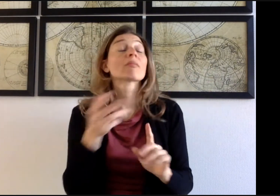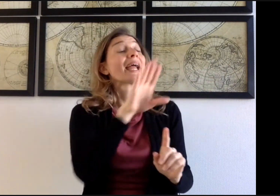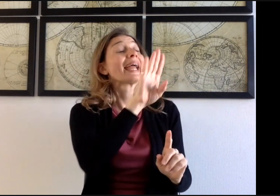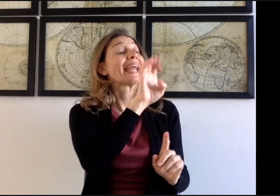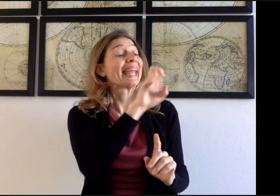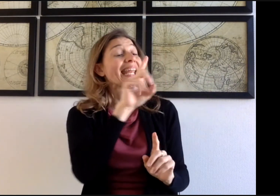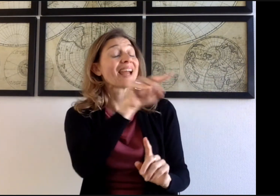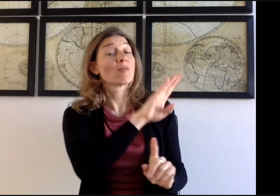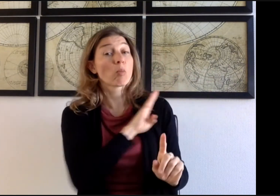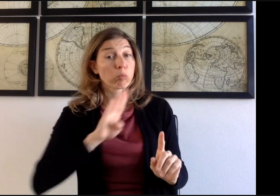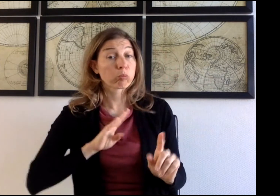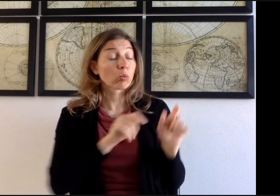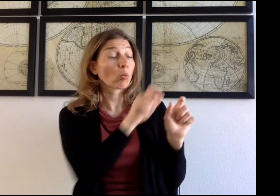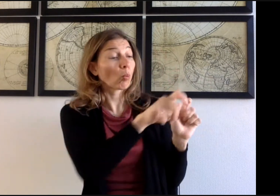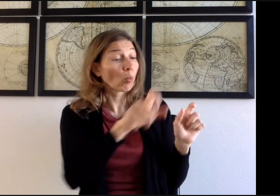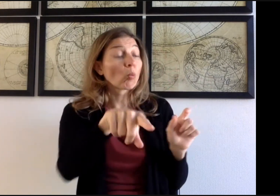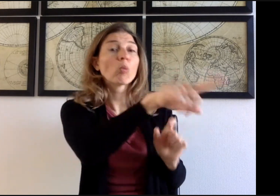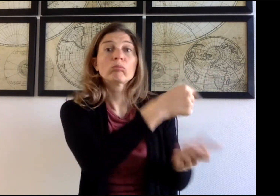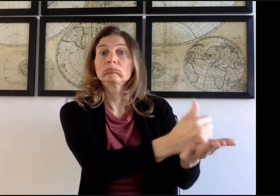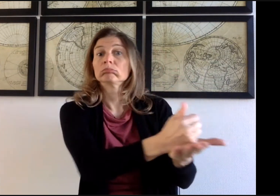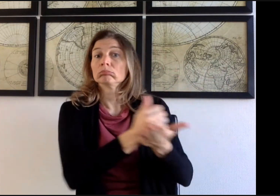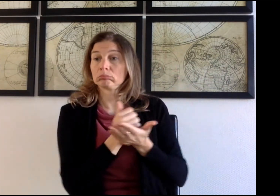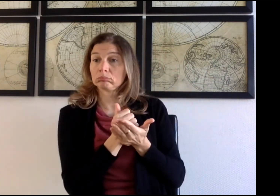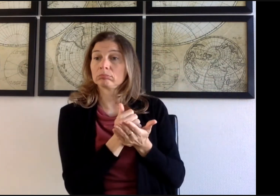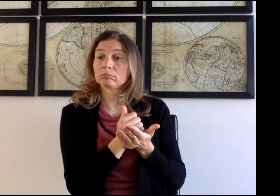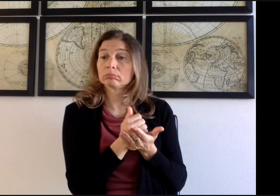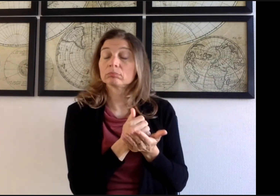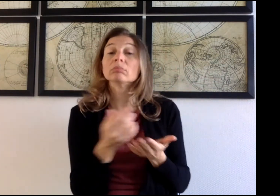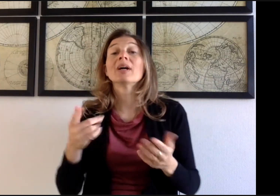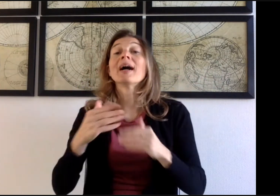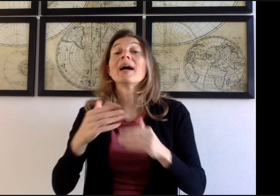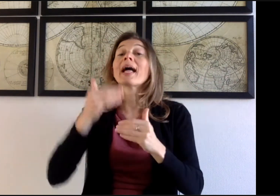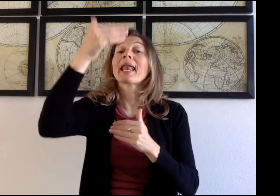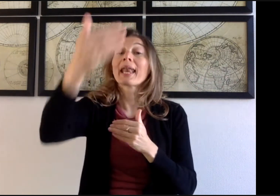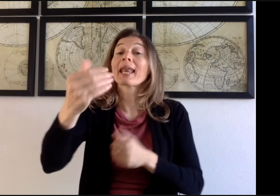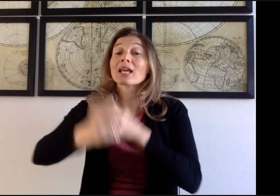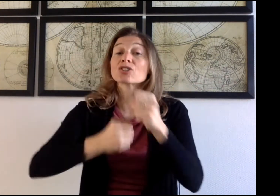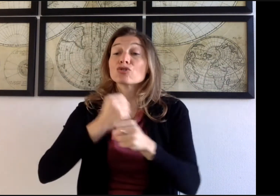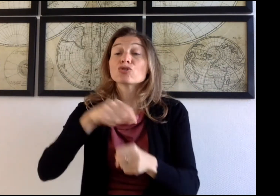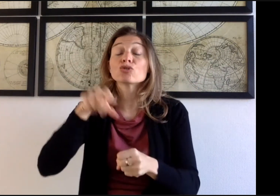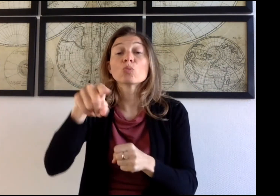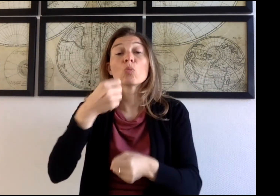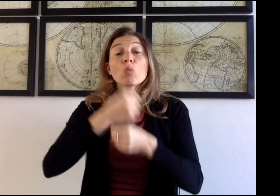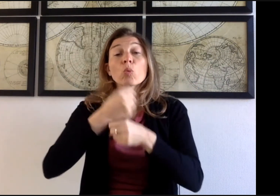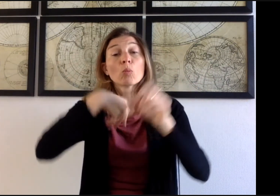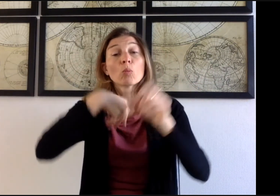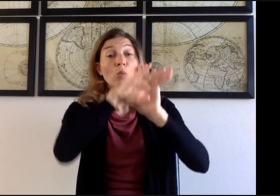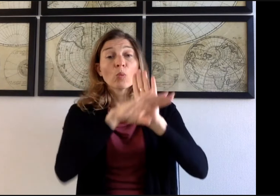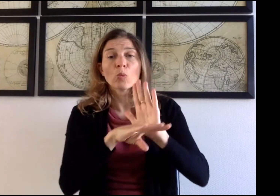who's been commenting on next year's work program. while we're going to work in detail on this, as you all know,